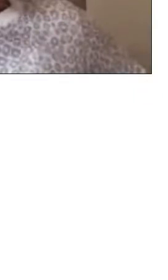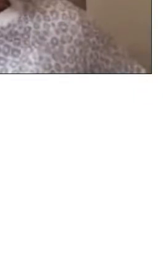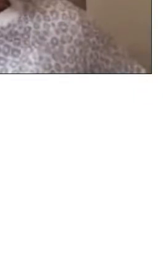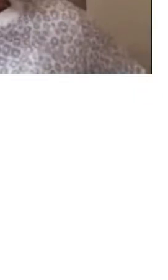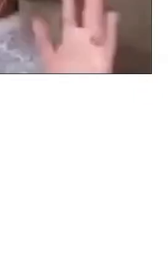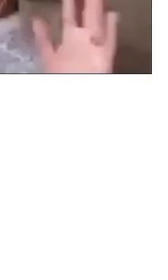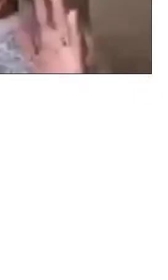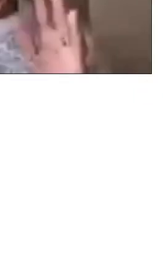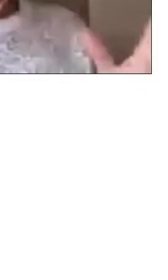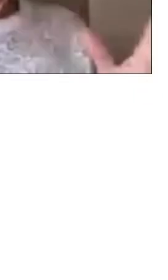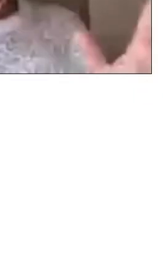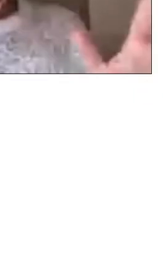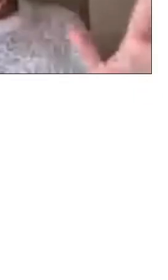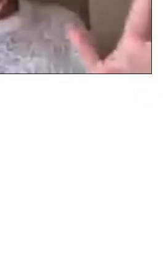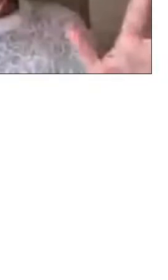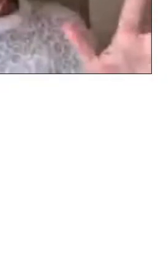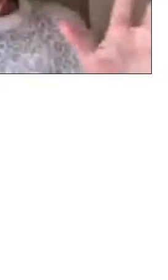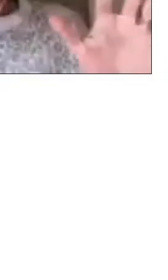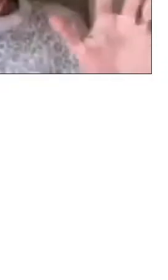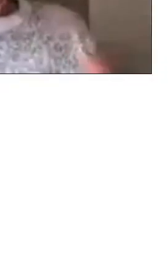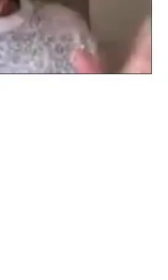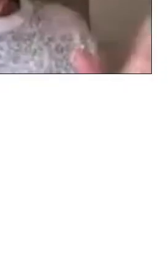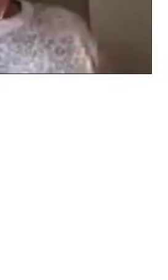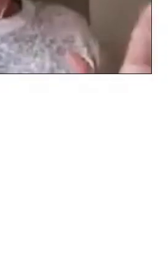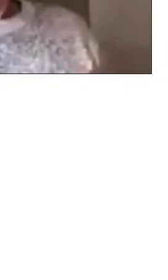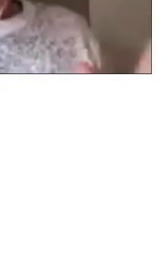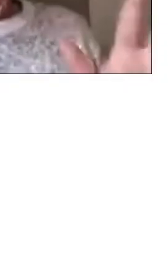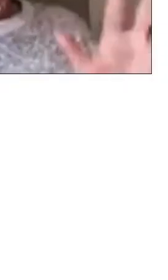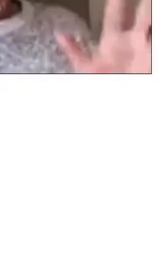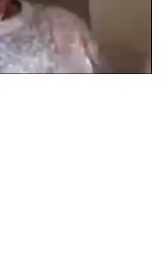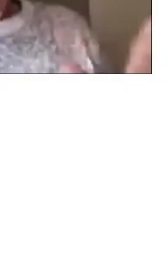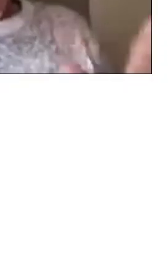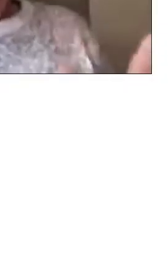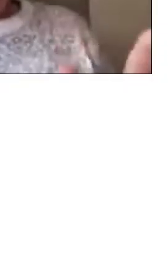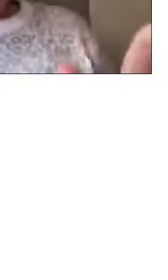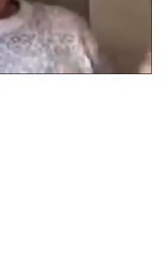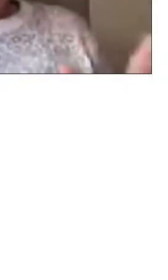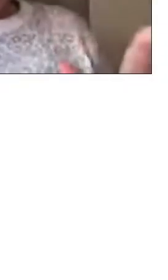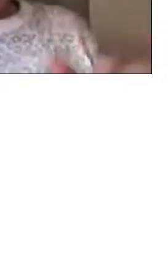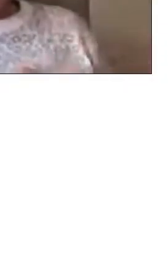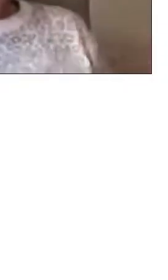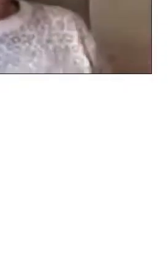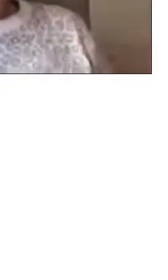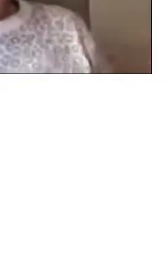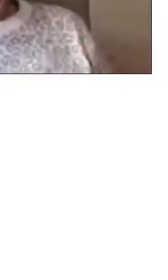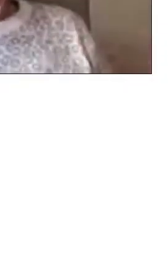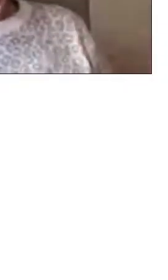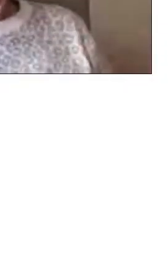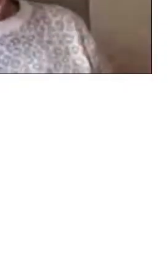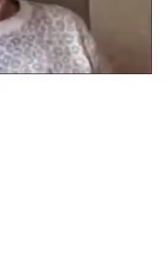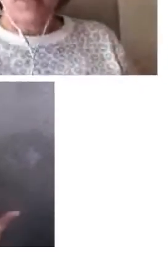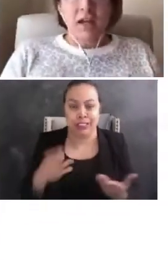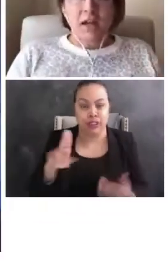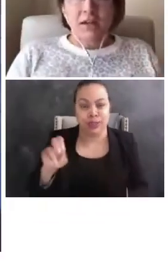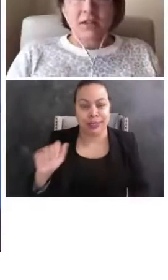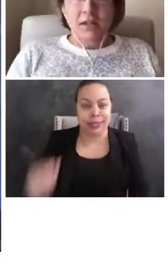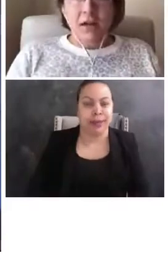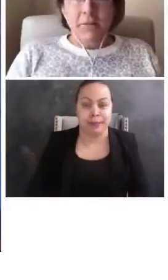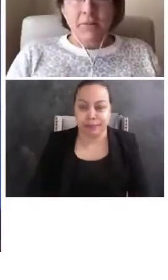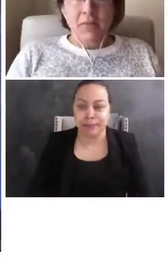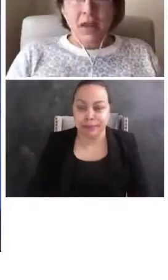I understood why the world was the way it was for me in the United States.